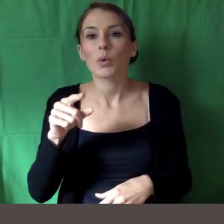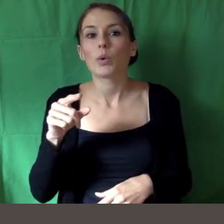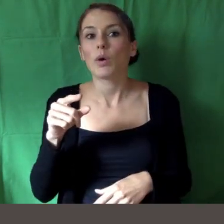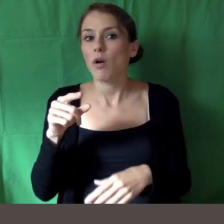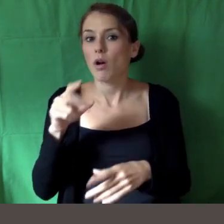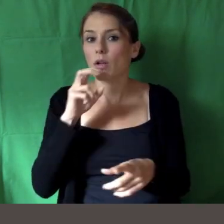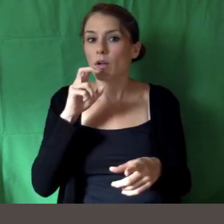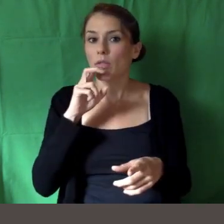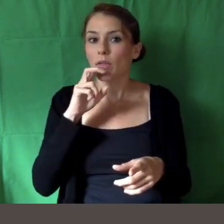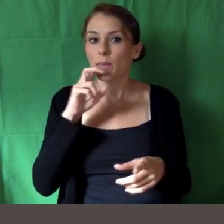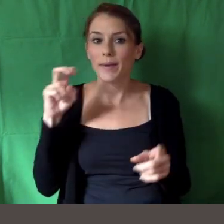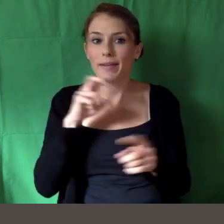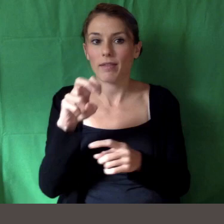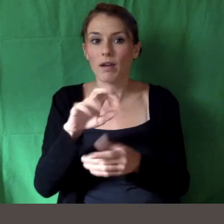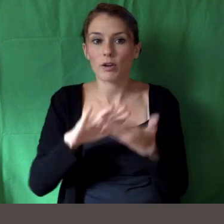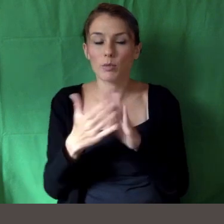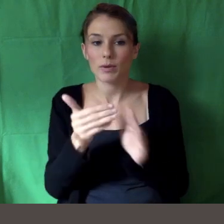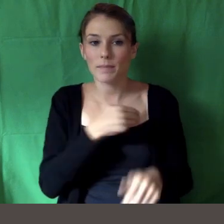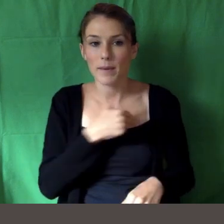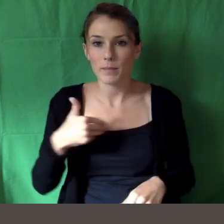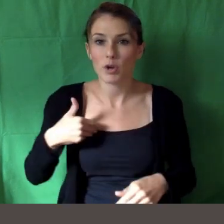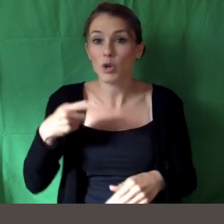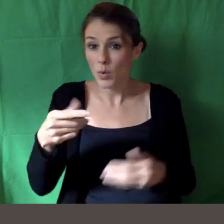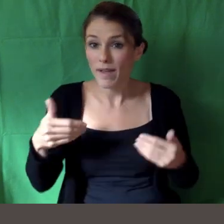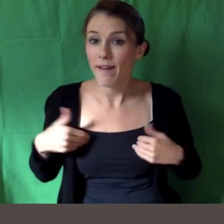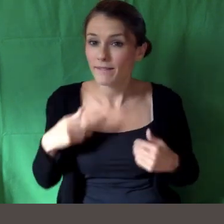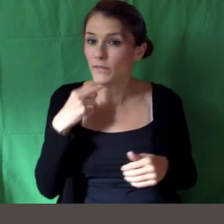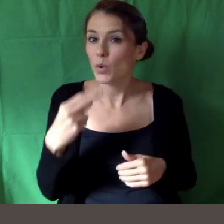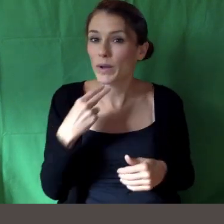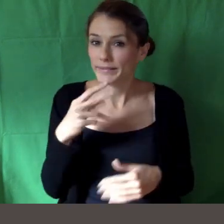And in fact, you do have a voice in all of this.